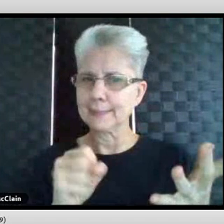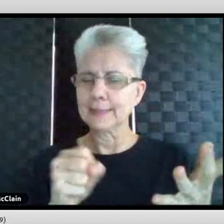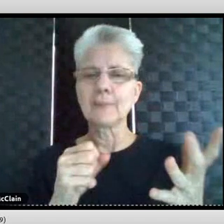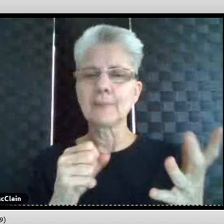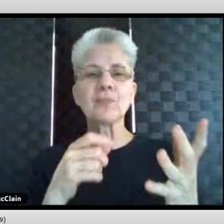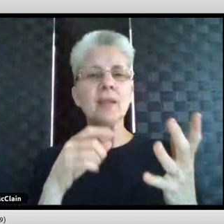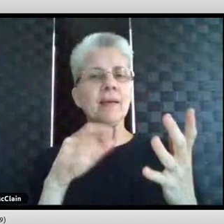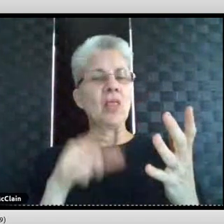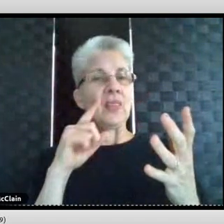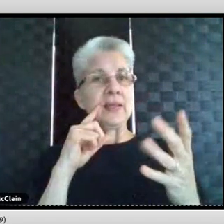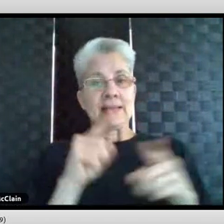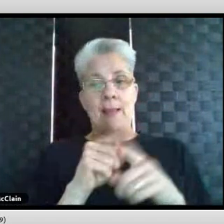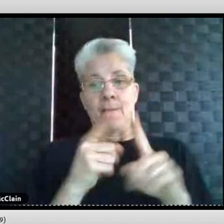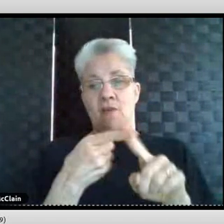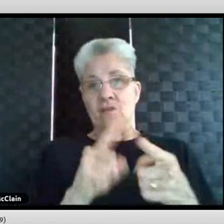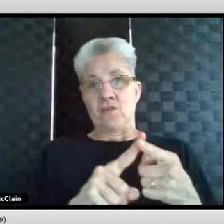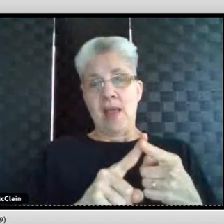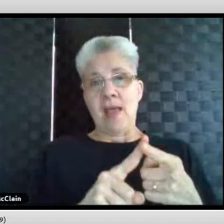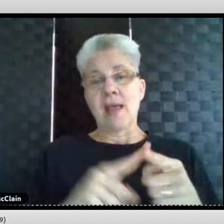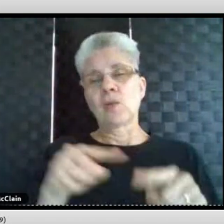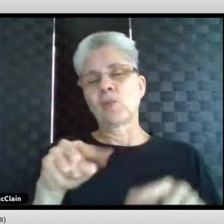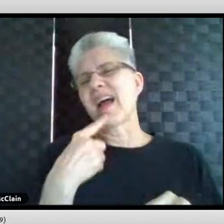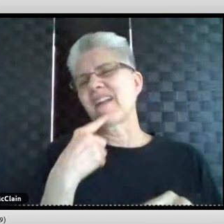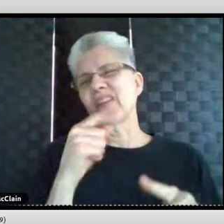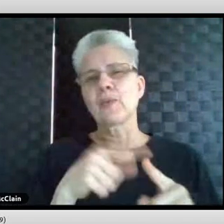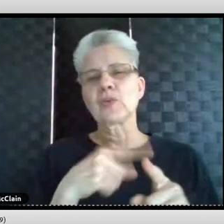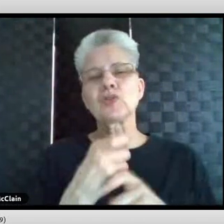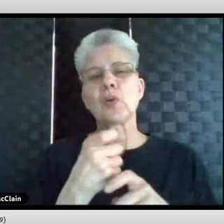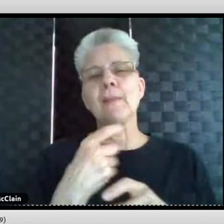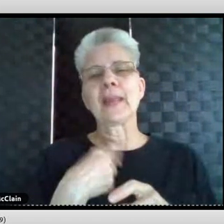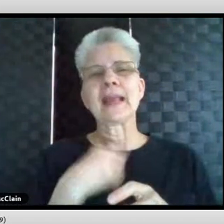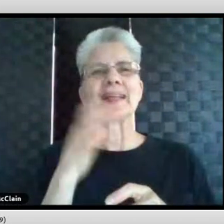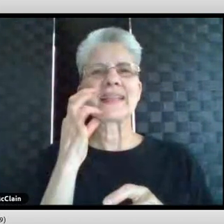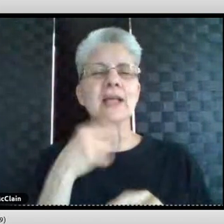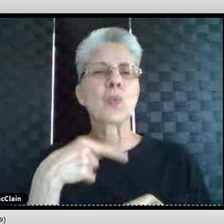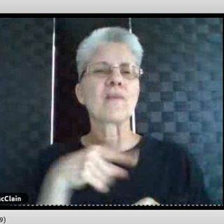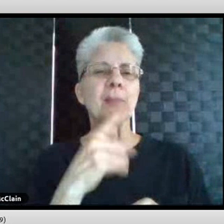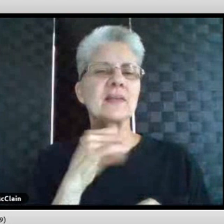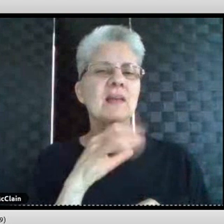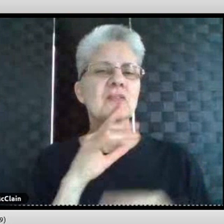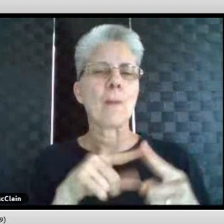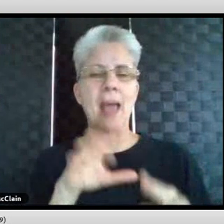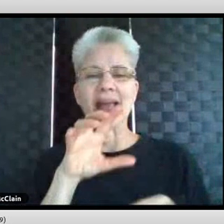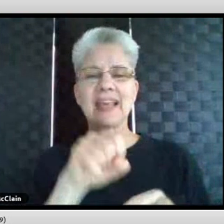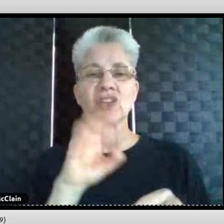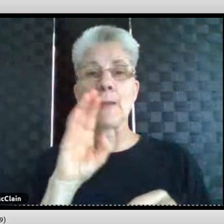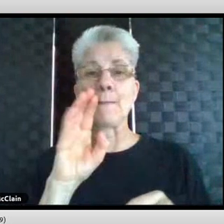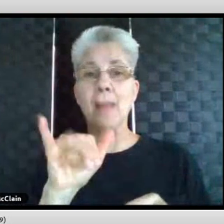This same friend that was offended -- He wasn't offended. He was joking. His cats were offended, because I was talking about catching them by the tail --